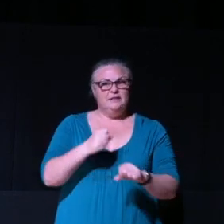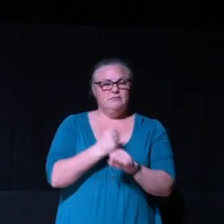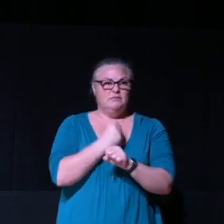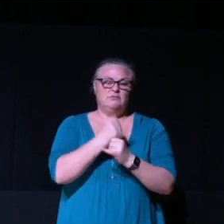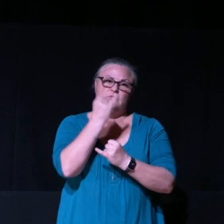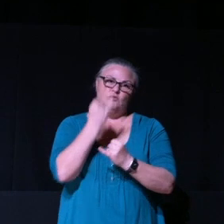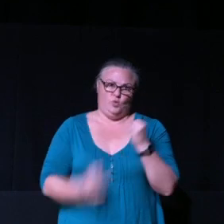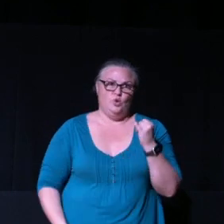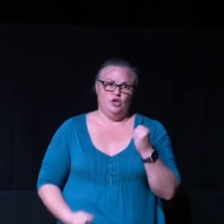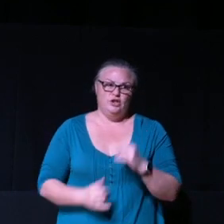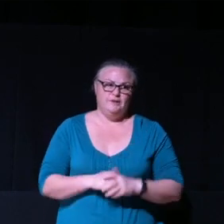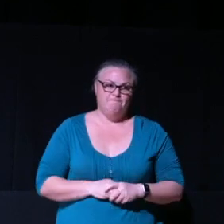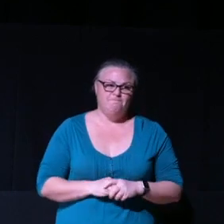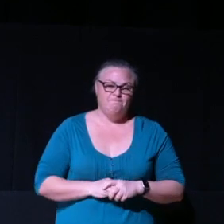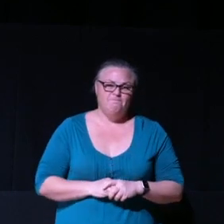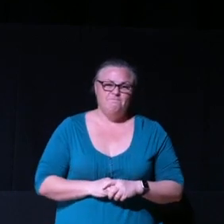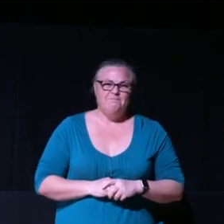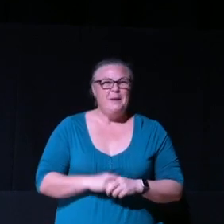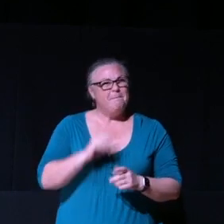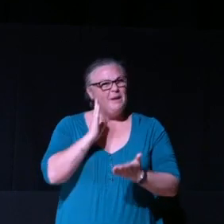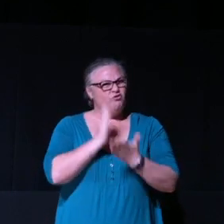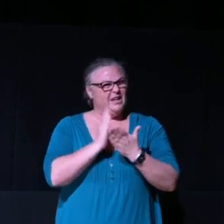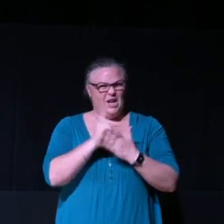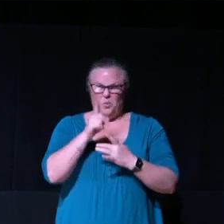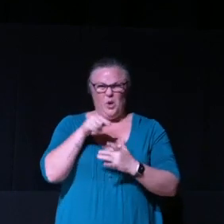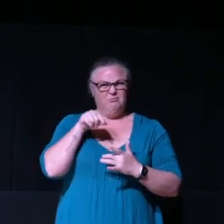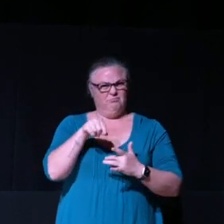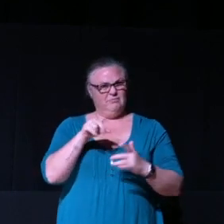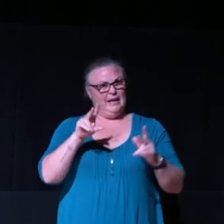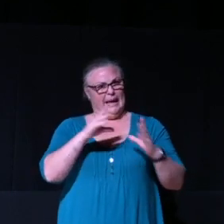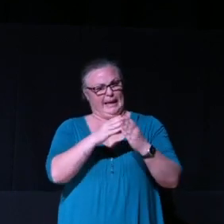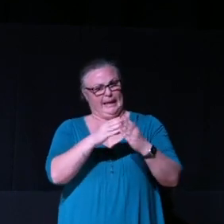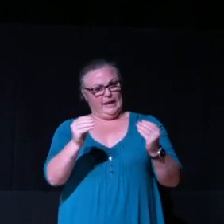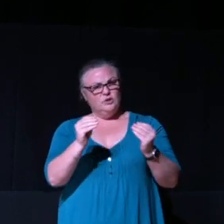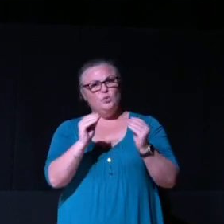we'll try and get one, about what cancel culture means but the Merriam-Webster